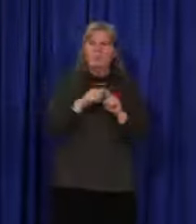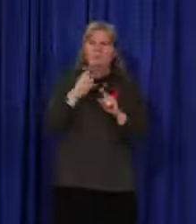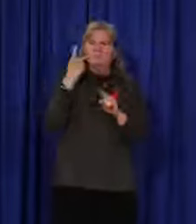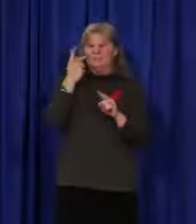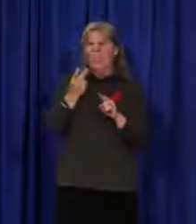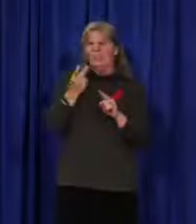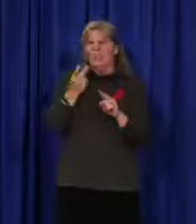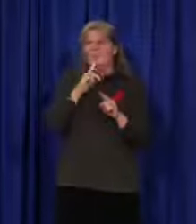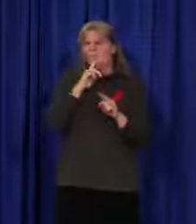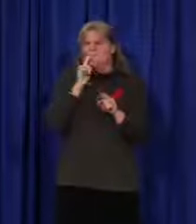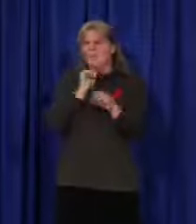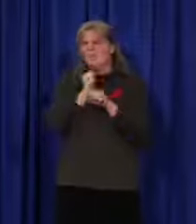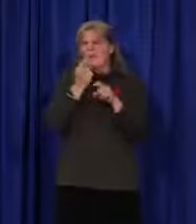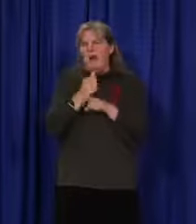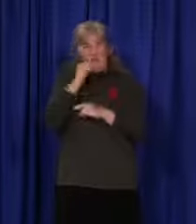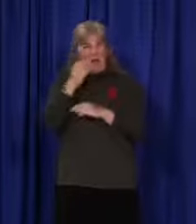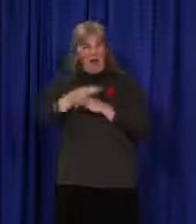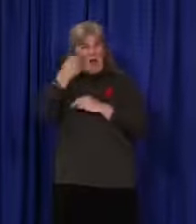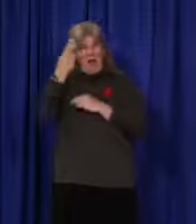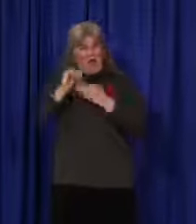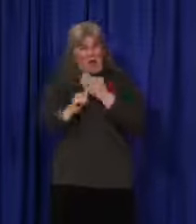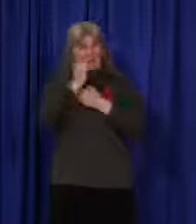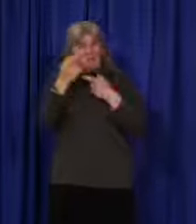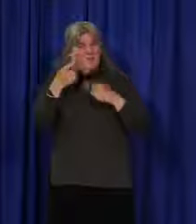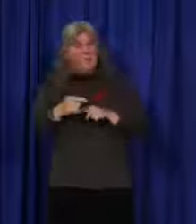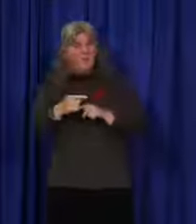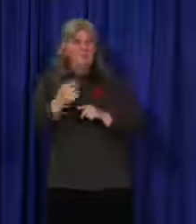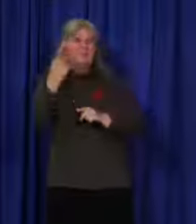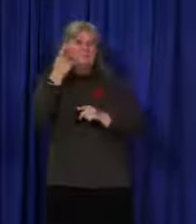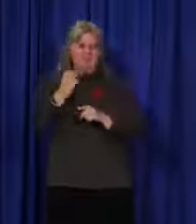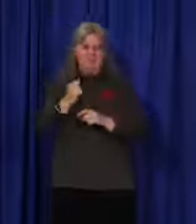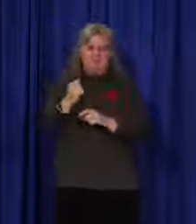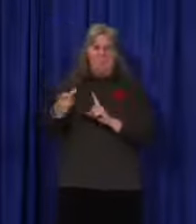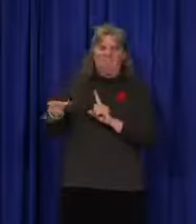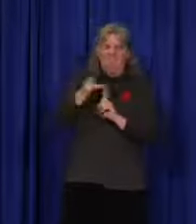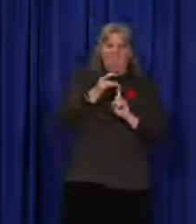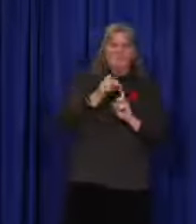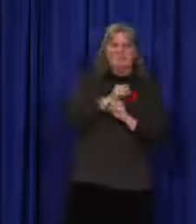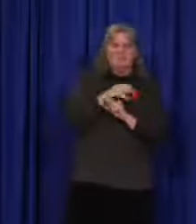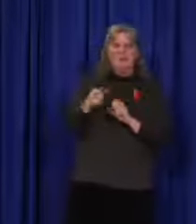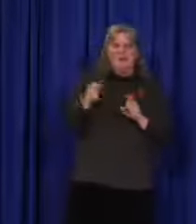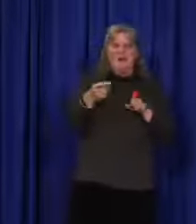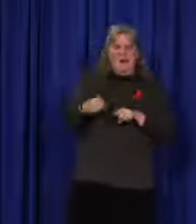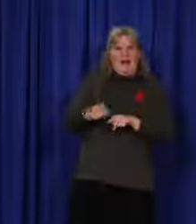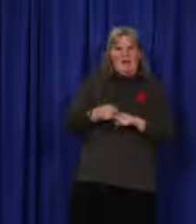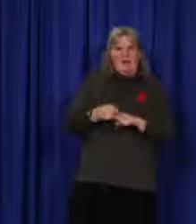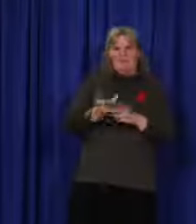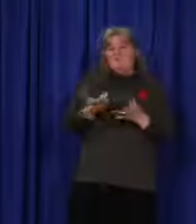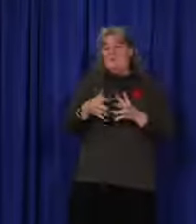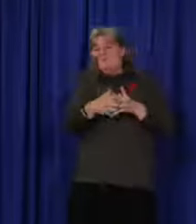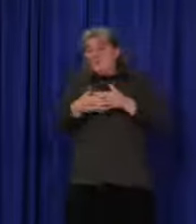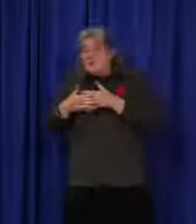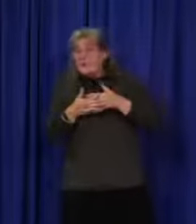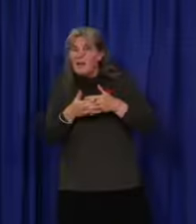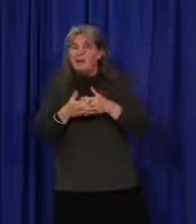often around the corner, and that we need to continue to practice that safe six.